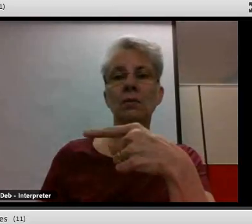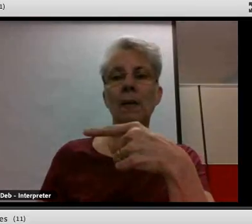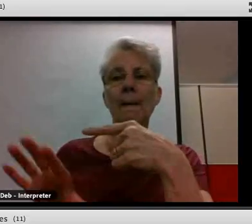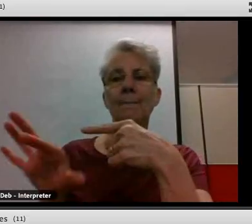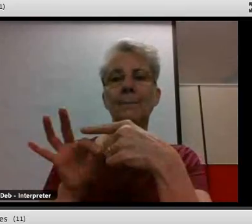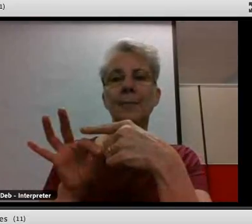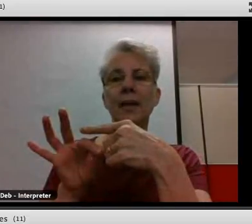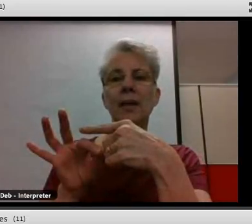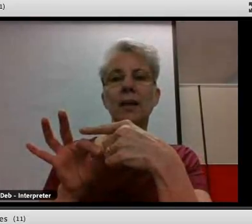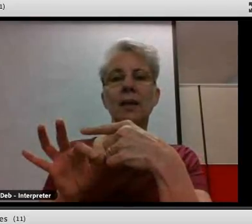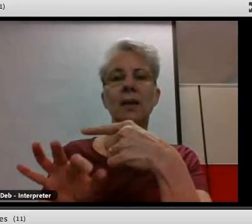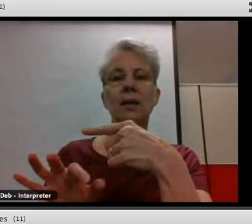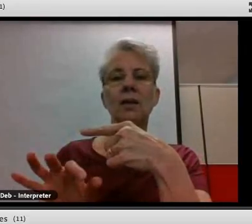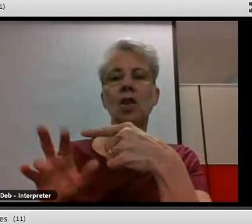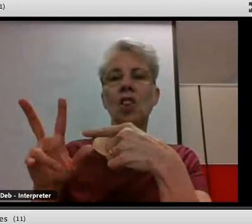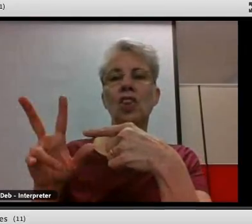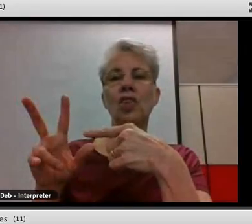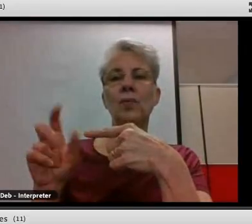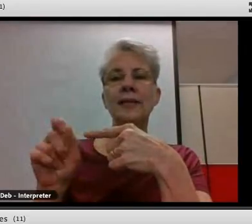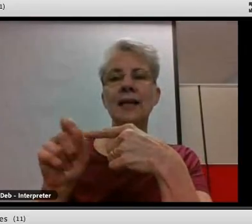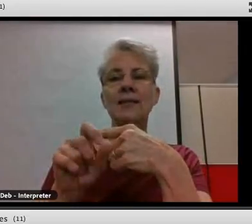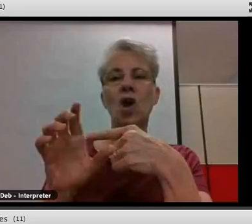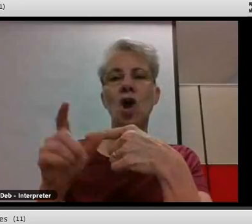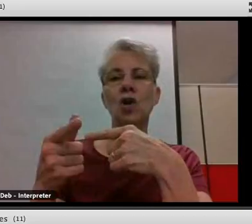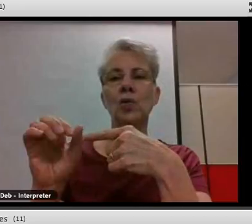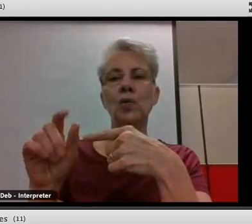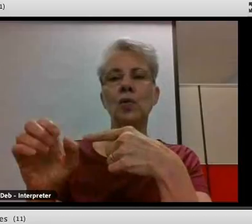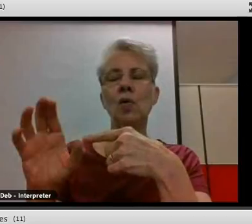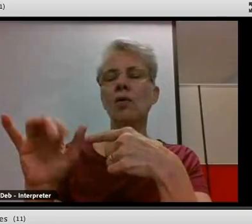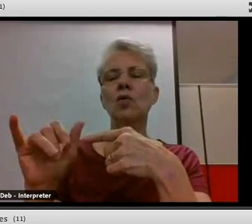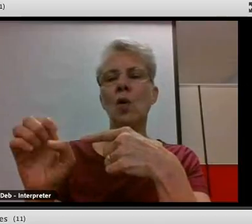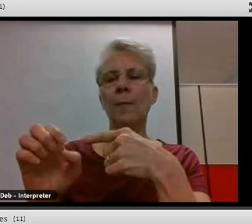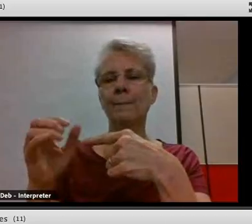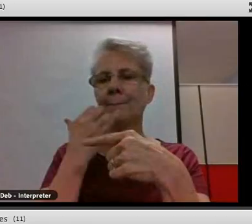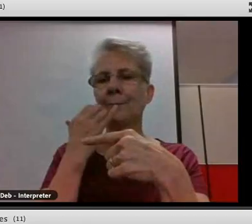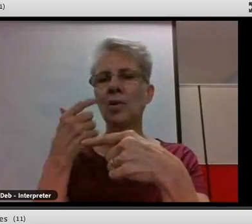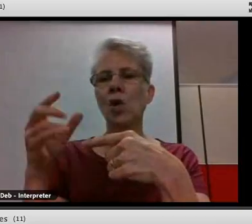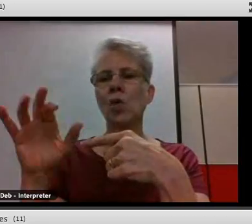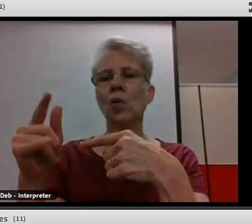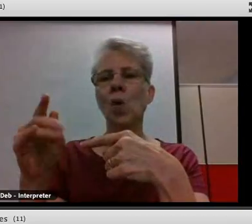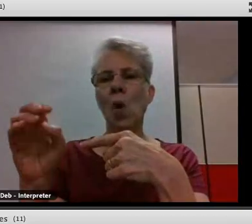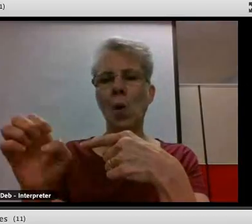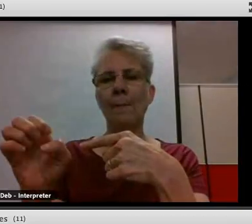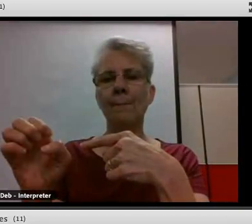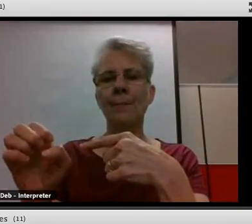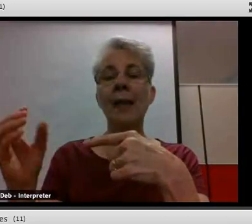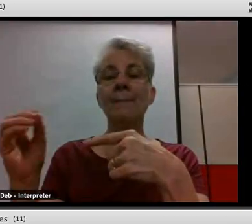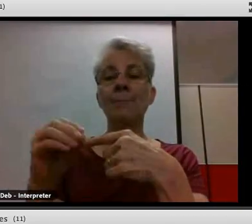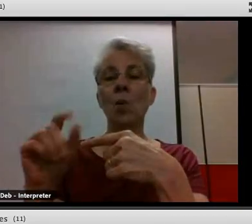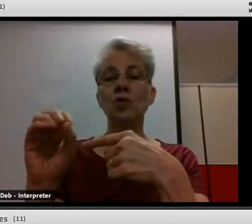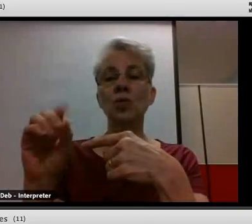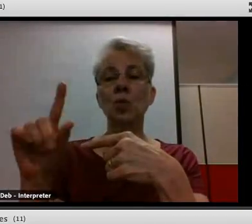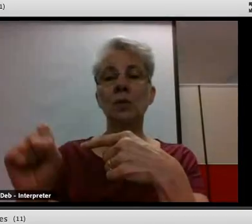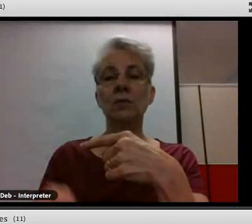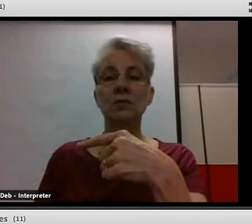Okay. Well, again, it's free. It's something very quickly you can use to look. These you probably know.